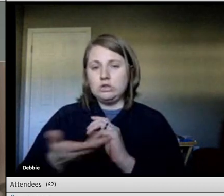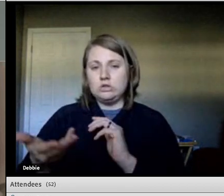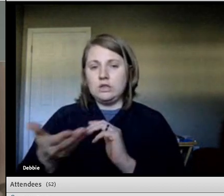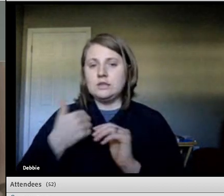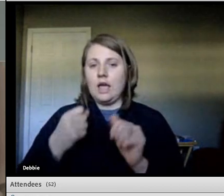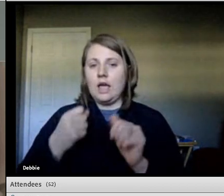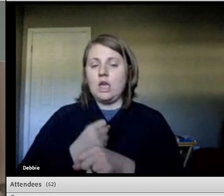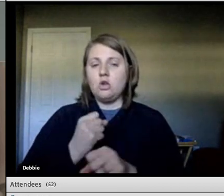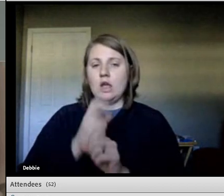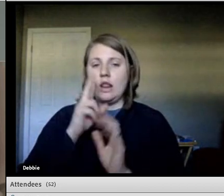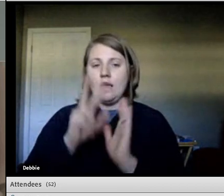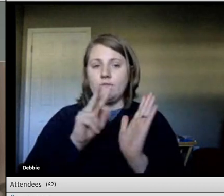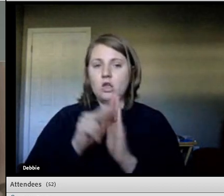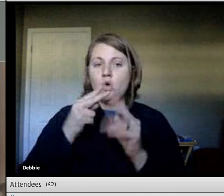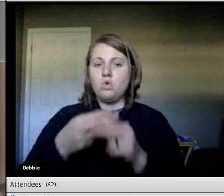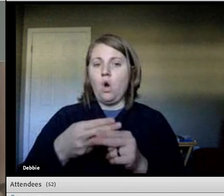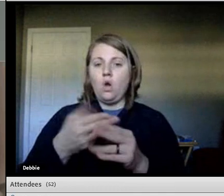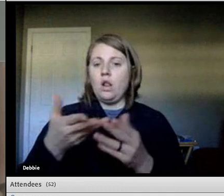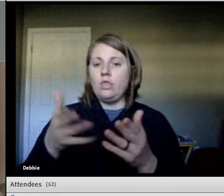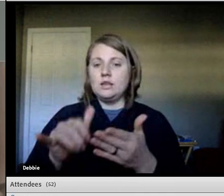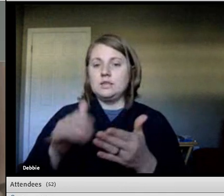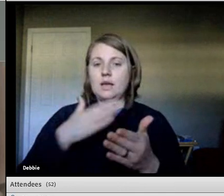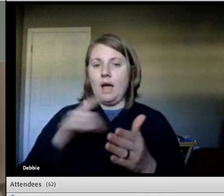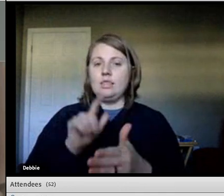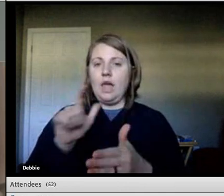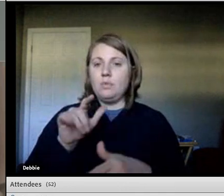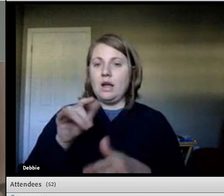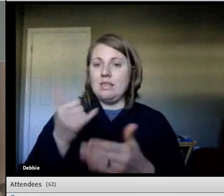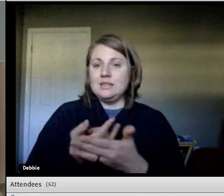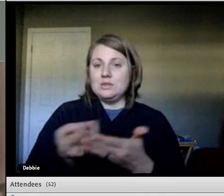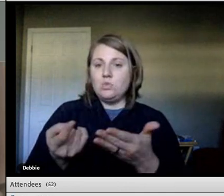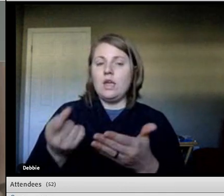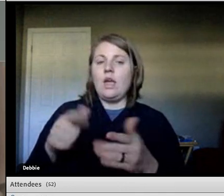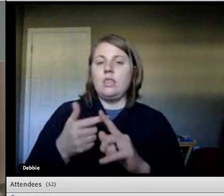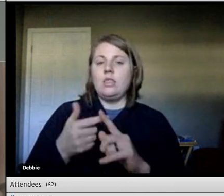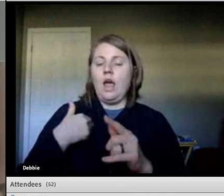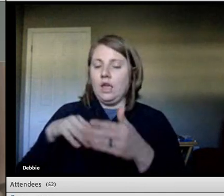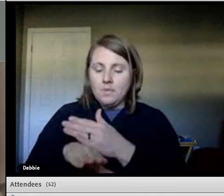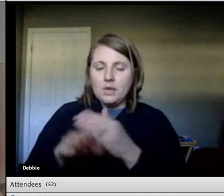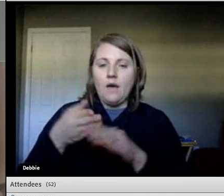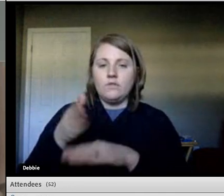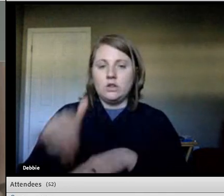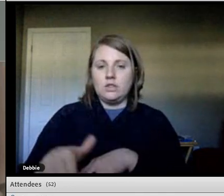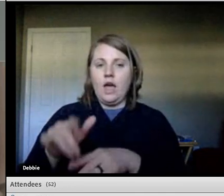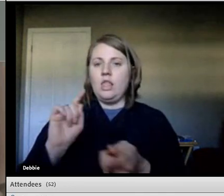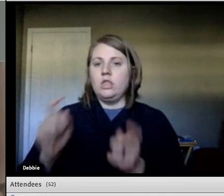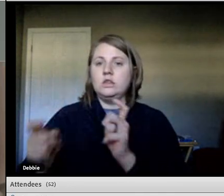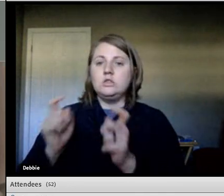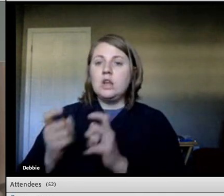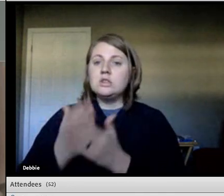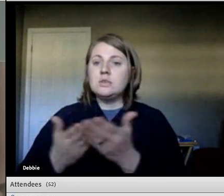and then I can come in afterwards and just switch out stuff for next week. I don't have to create the whole thing from scratch every week.